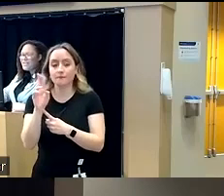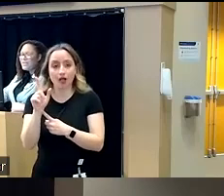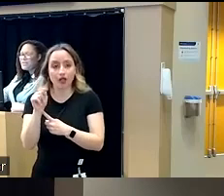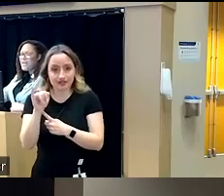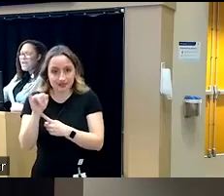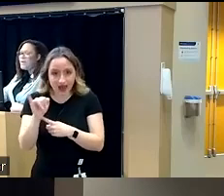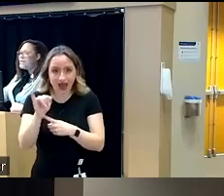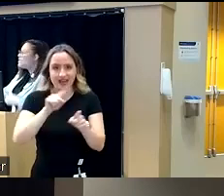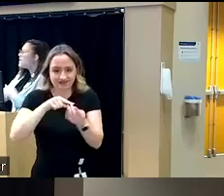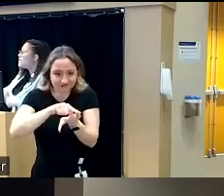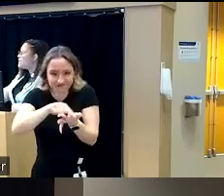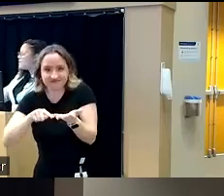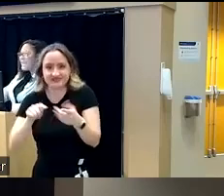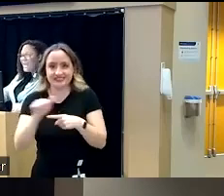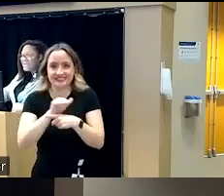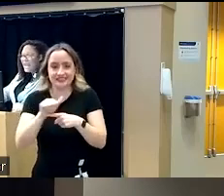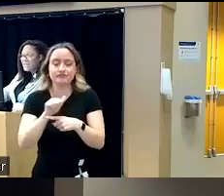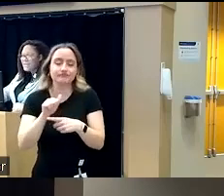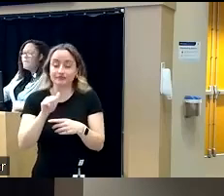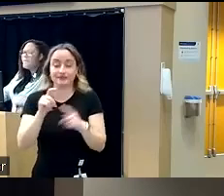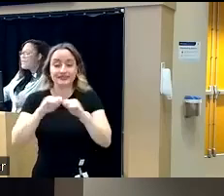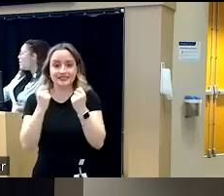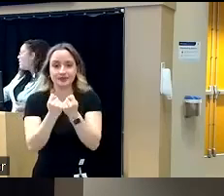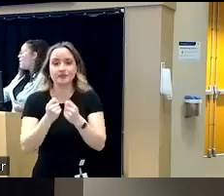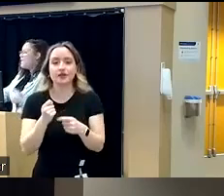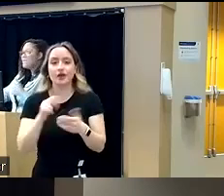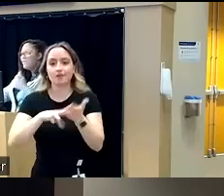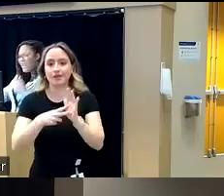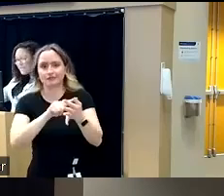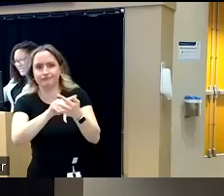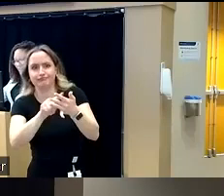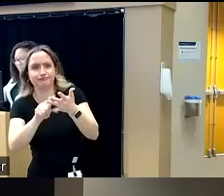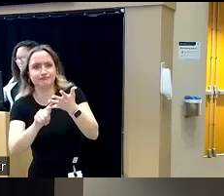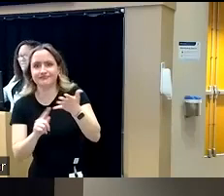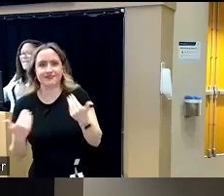practitioners our addiction counselors are case acts mental health therapists family Specialists